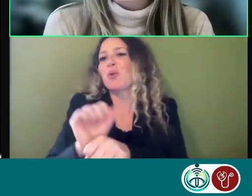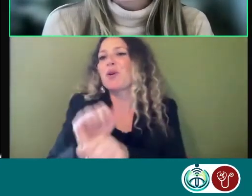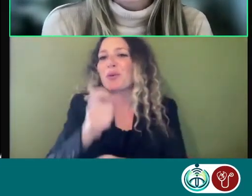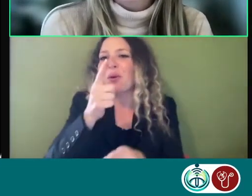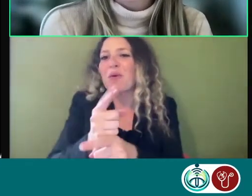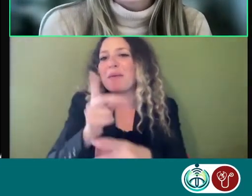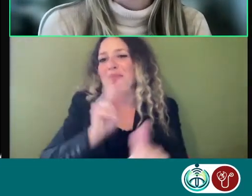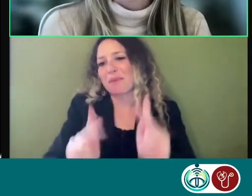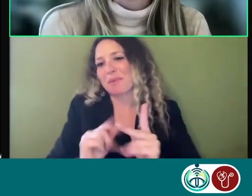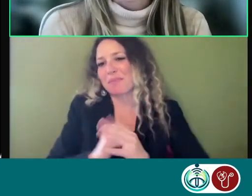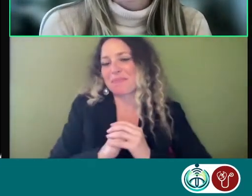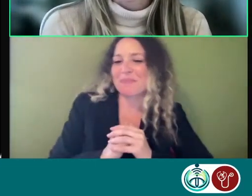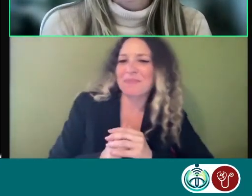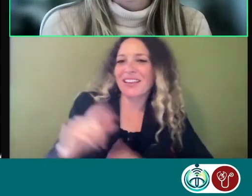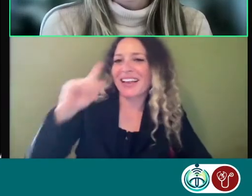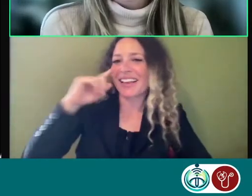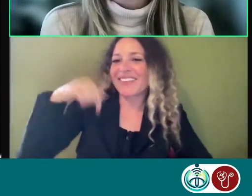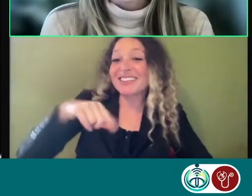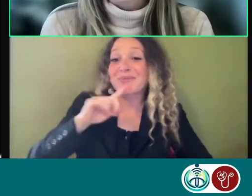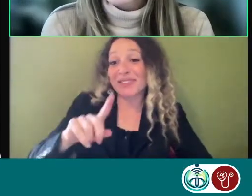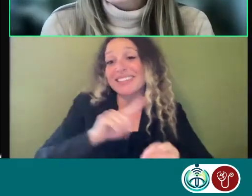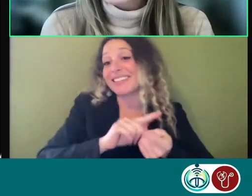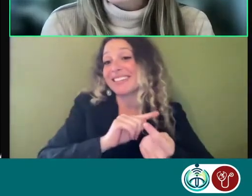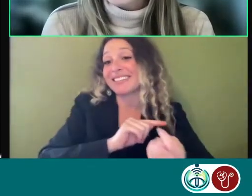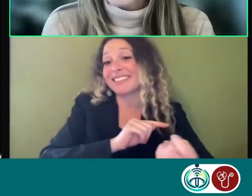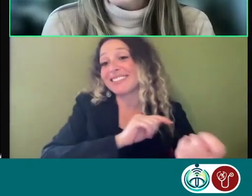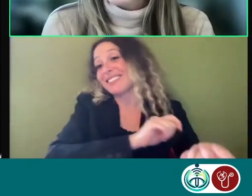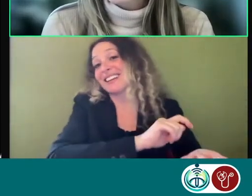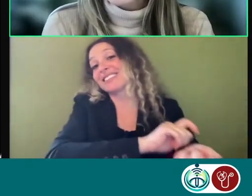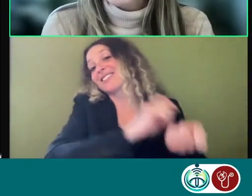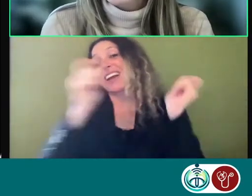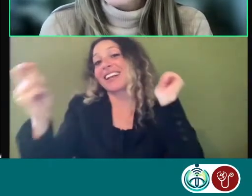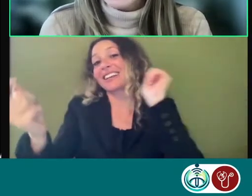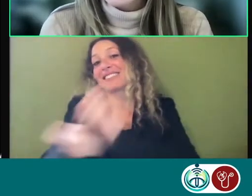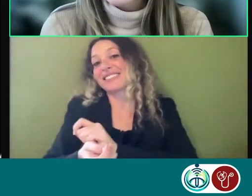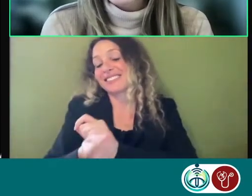And I think it does really transition to the main key of what I wanna speak about today.